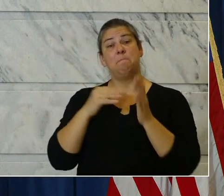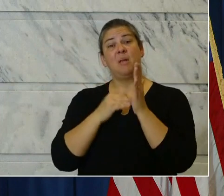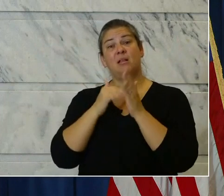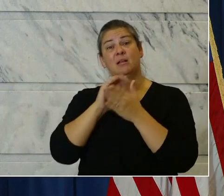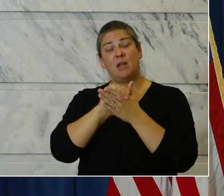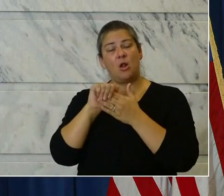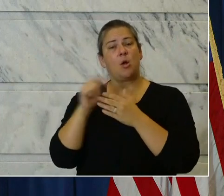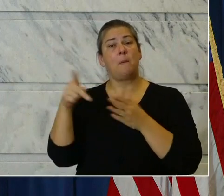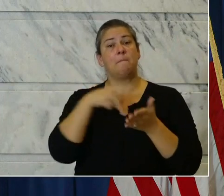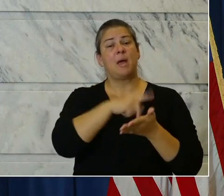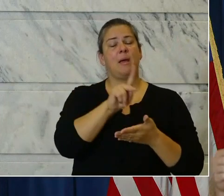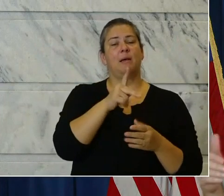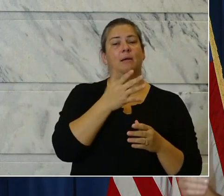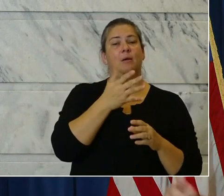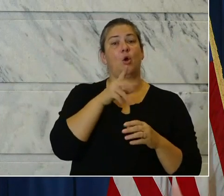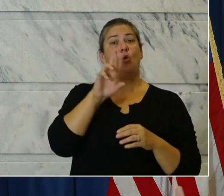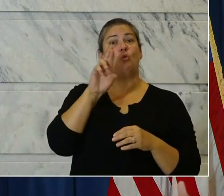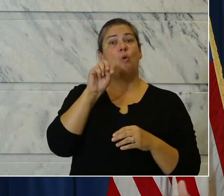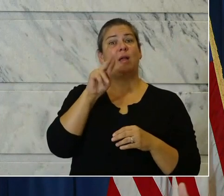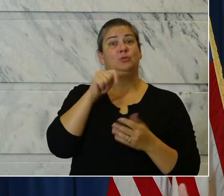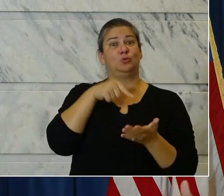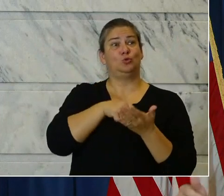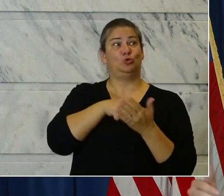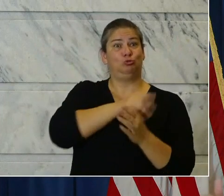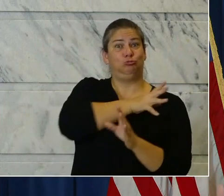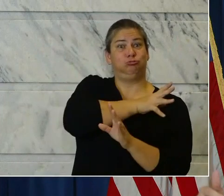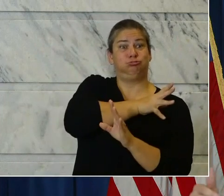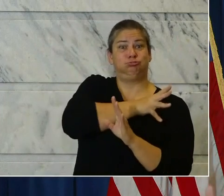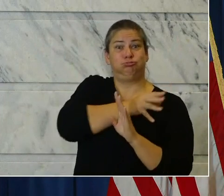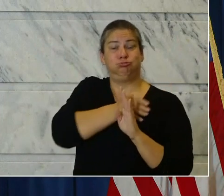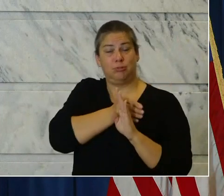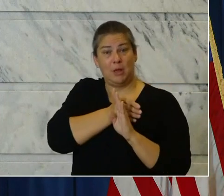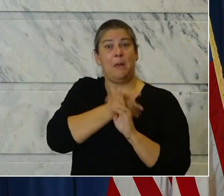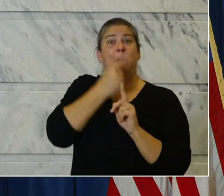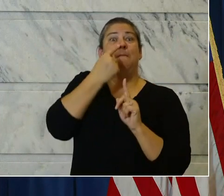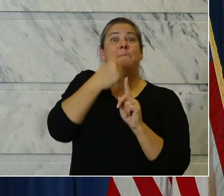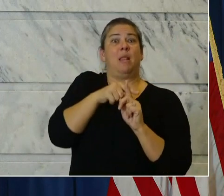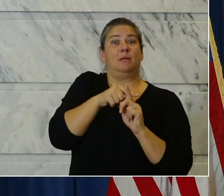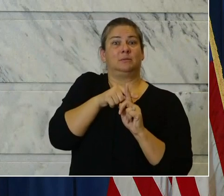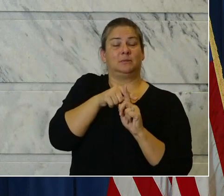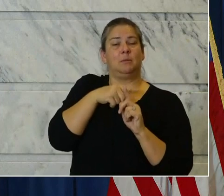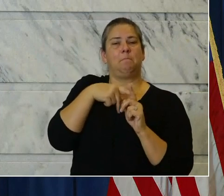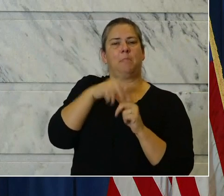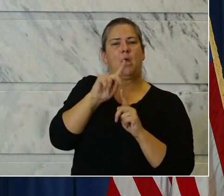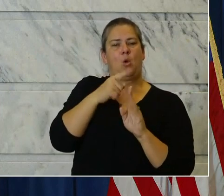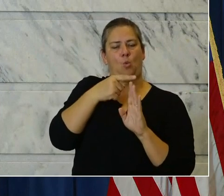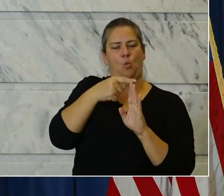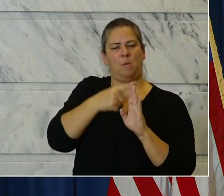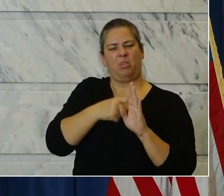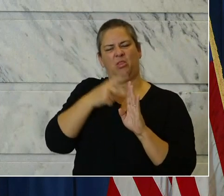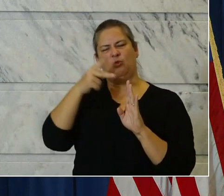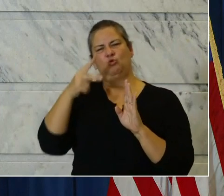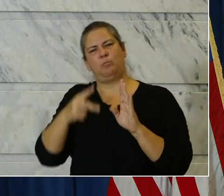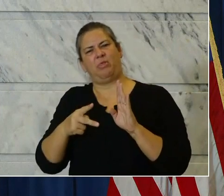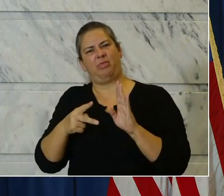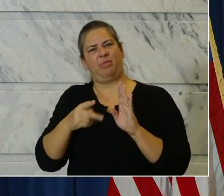IN TOTAL COMMITTED FUNDS NOT ONLY INCLUDES PAYMENT FOR PAST DUE RENT. BUT ALSO REFLECTS ESTIMATED PAYMENTS TO ASSIST